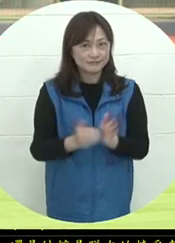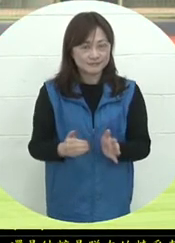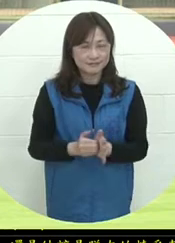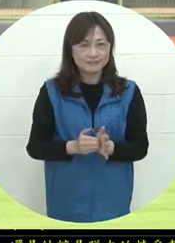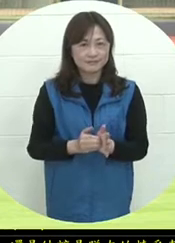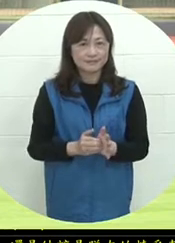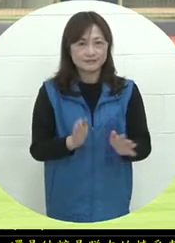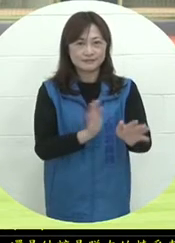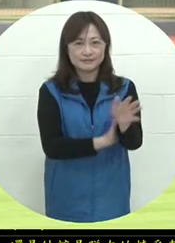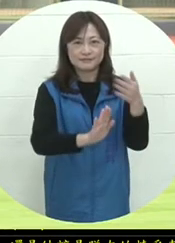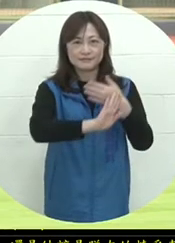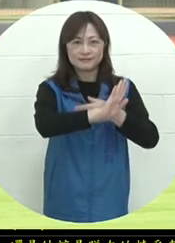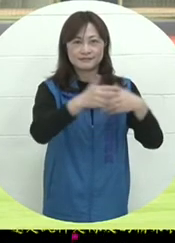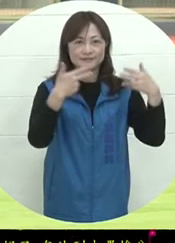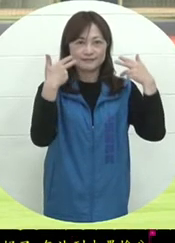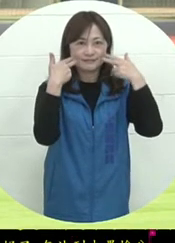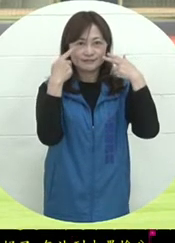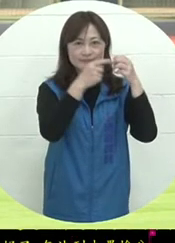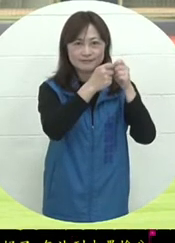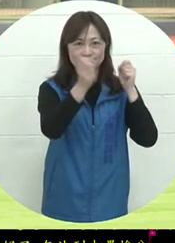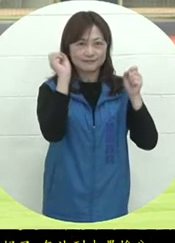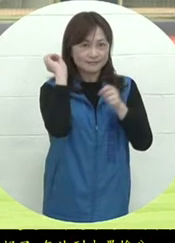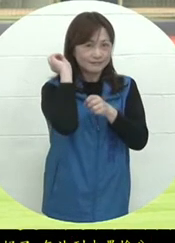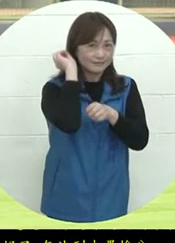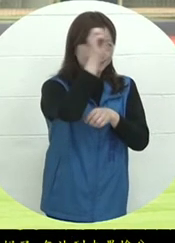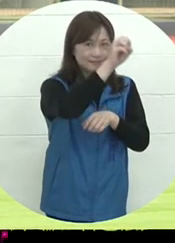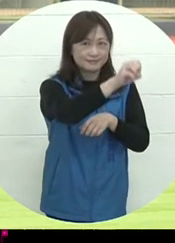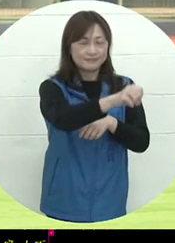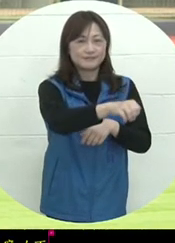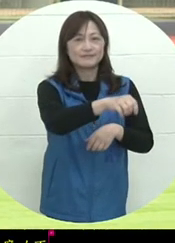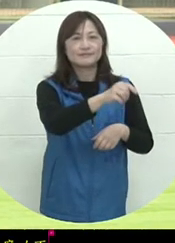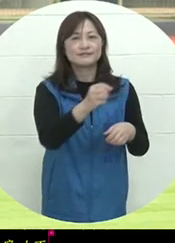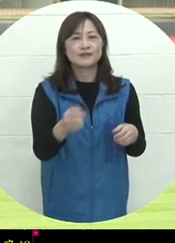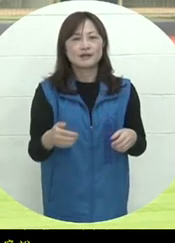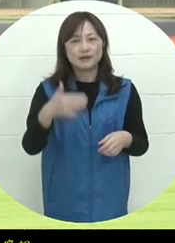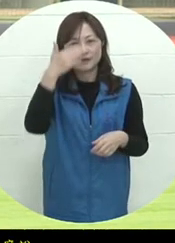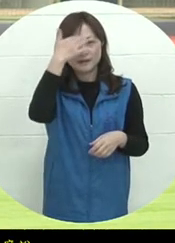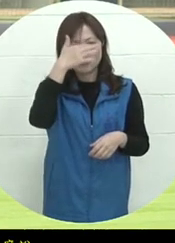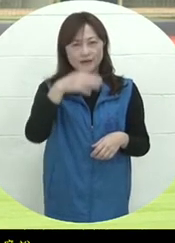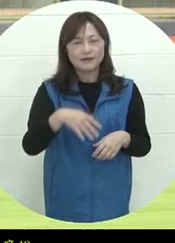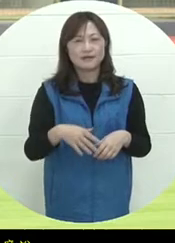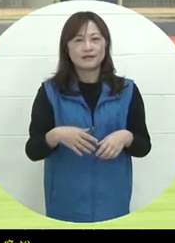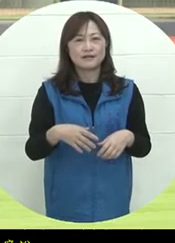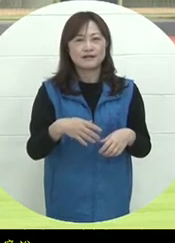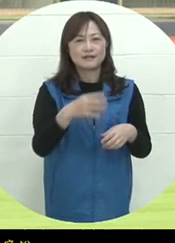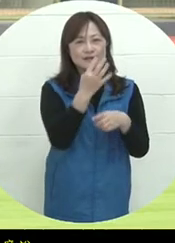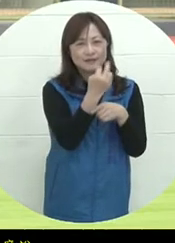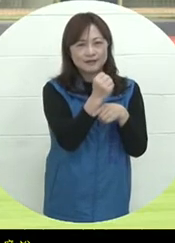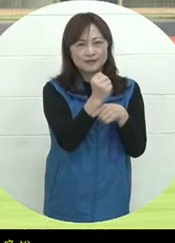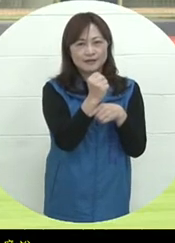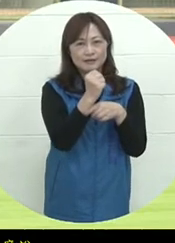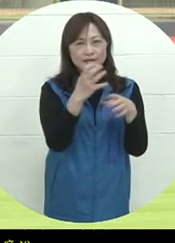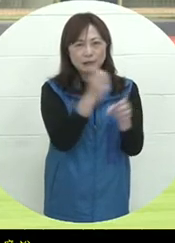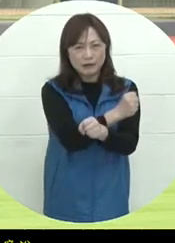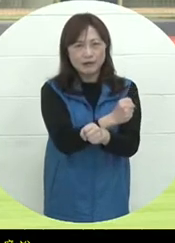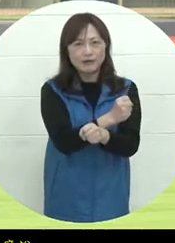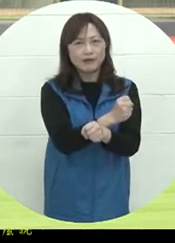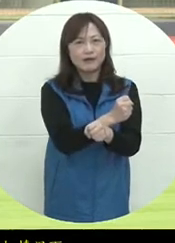to help the American team temporarily avoid this 4-point crisis. I am now in a situation where two or three of my friends are out